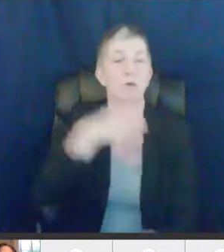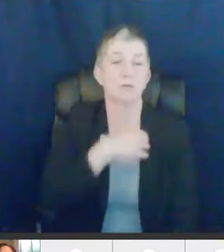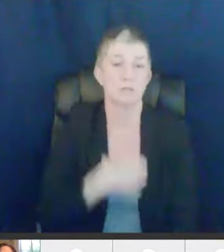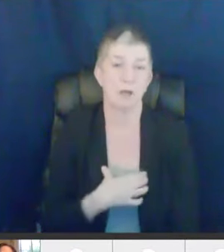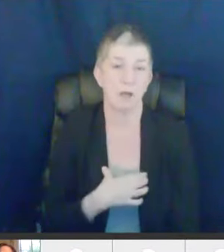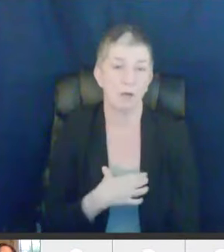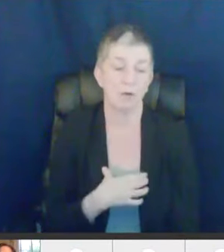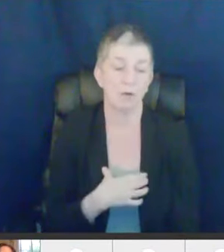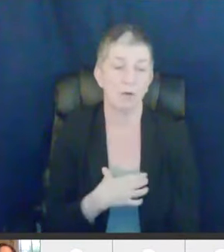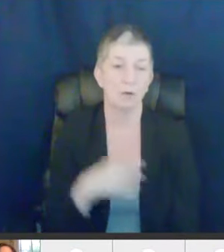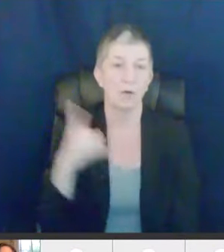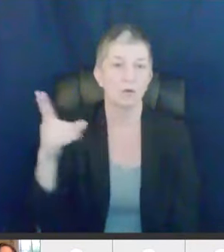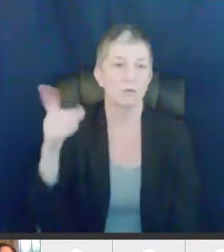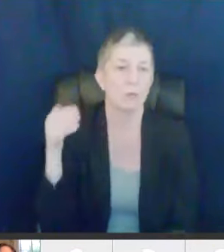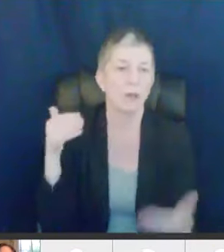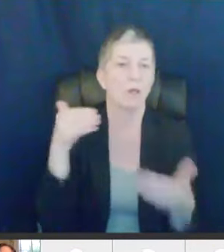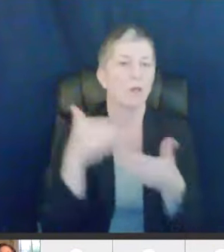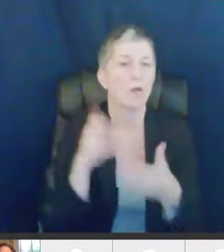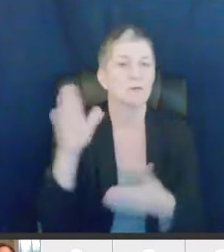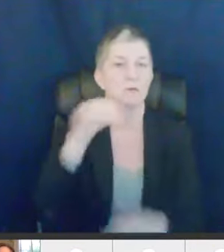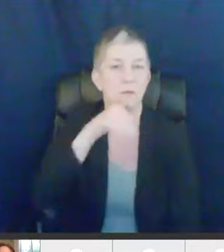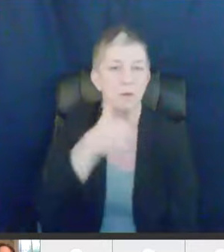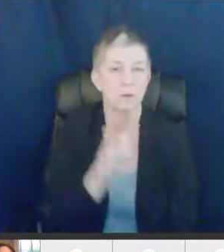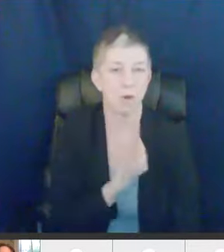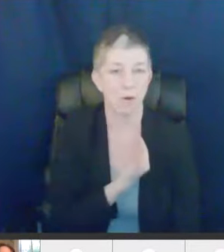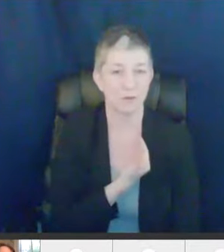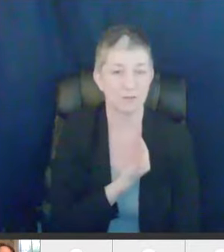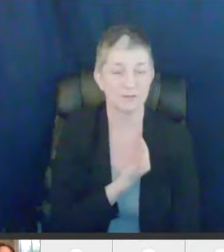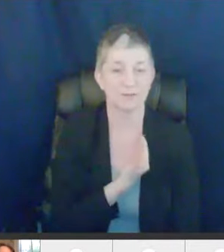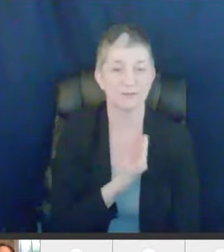closer to her daughter's as she's actually accepted a position in another